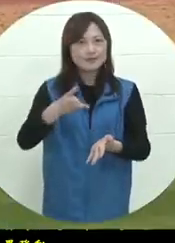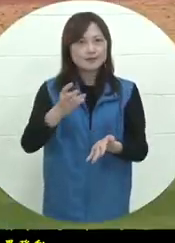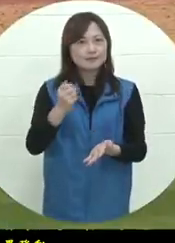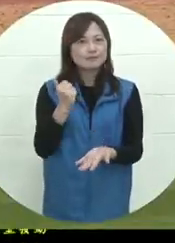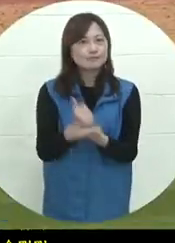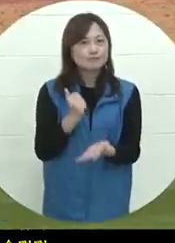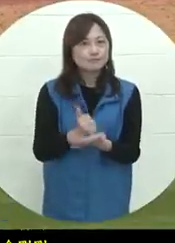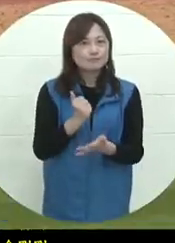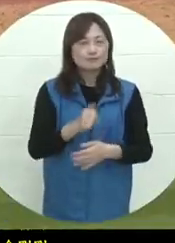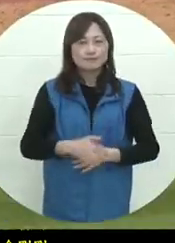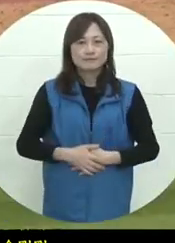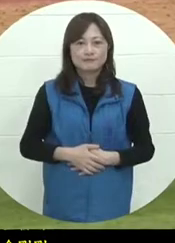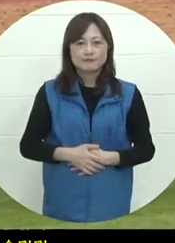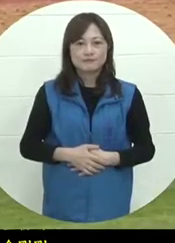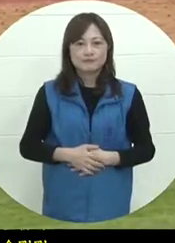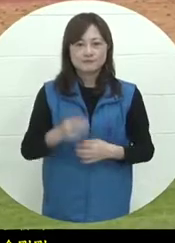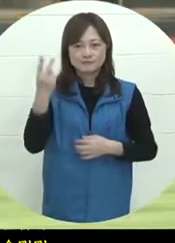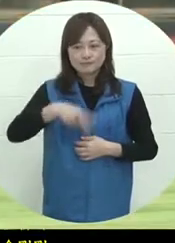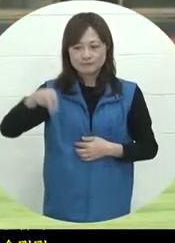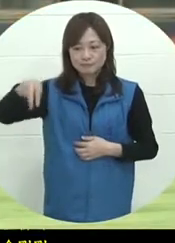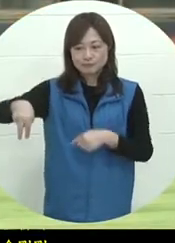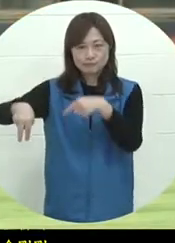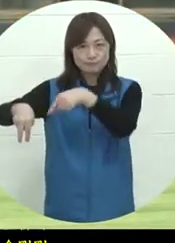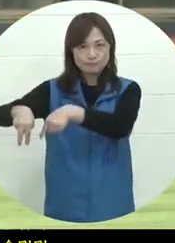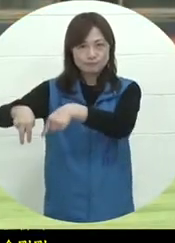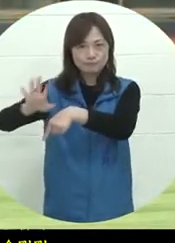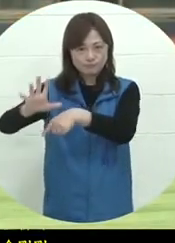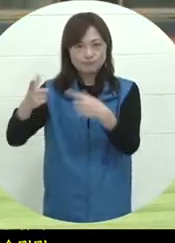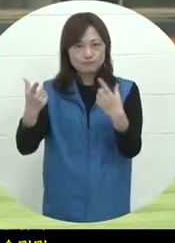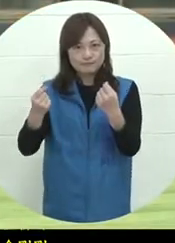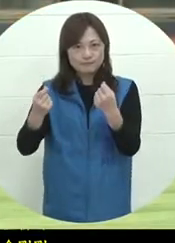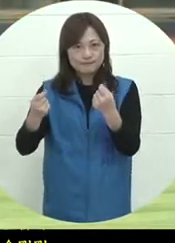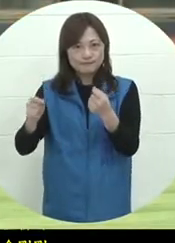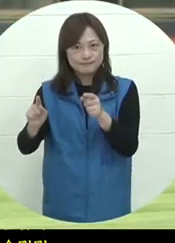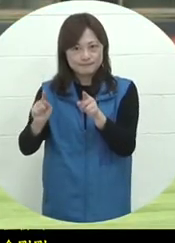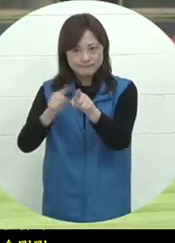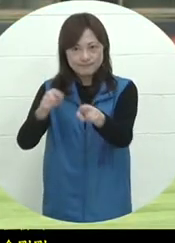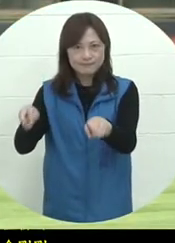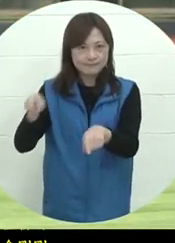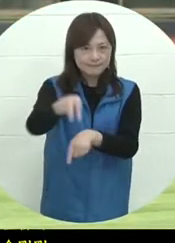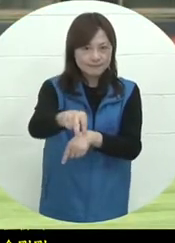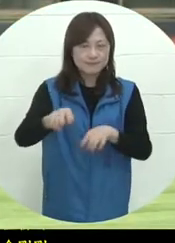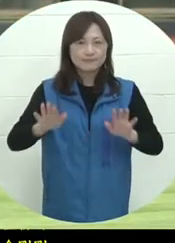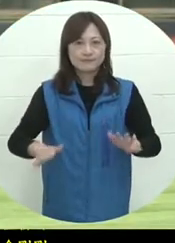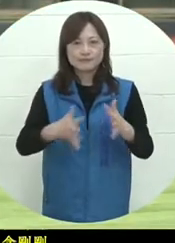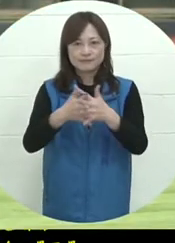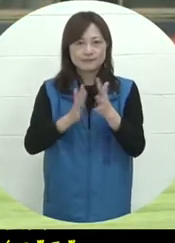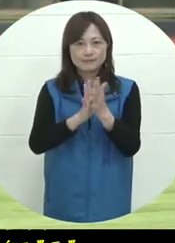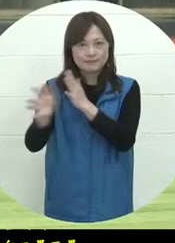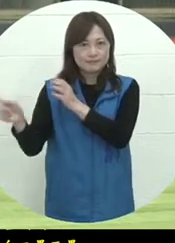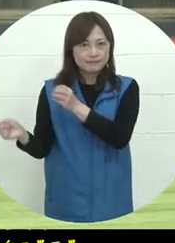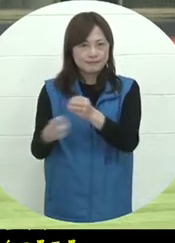At the same time, my teammates on first base also followed up. So now the U.S. team's offense is one out